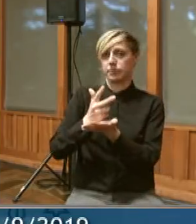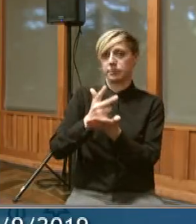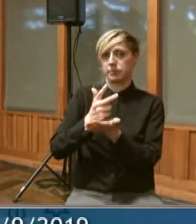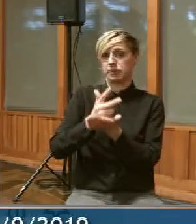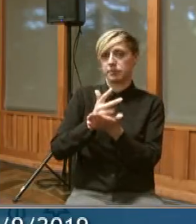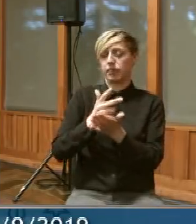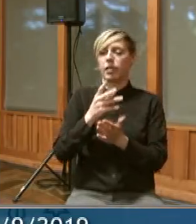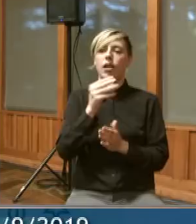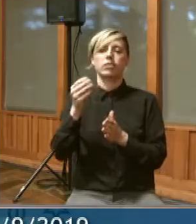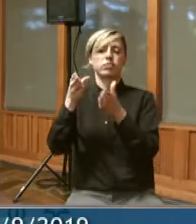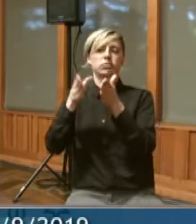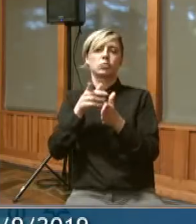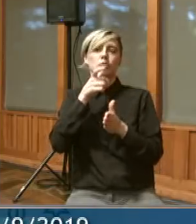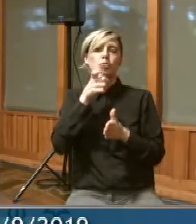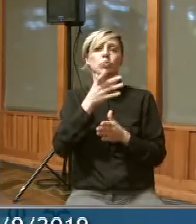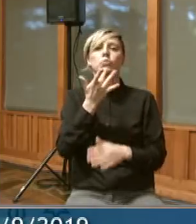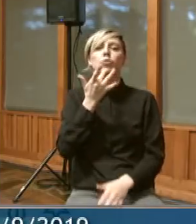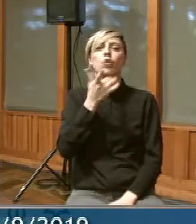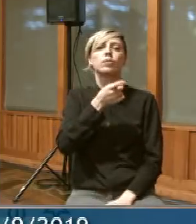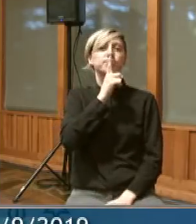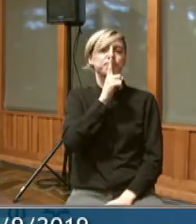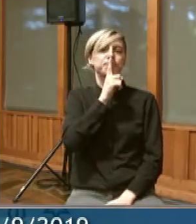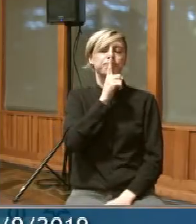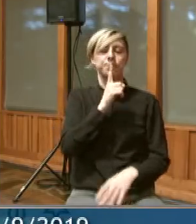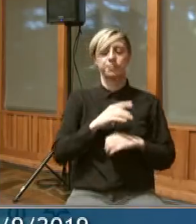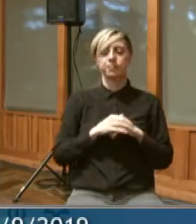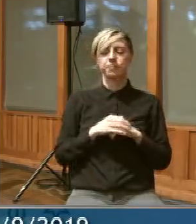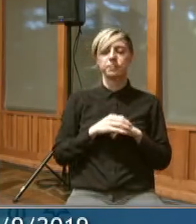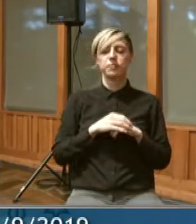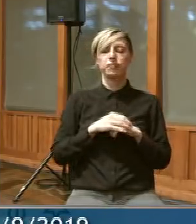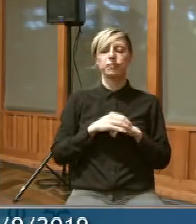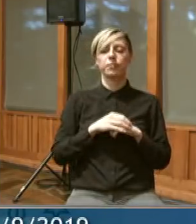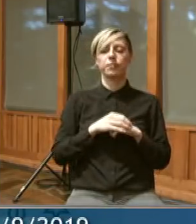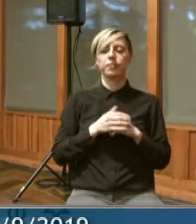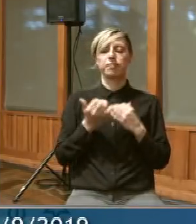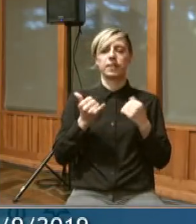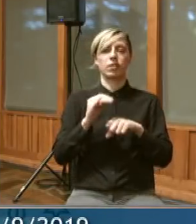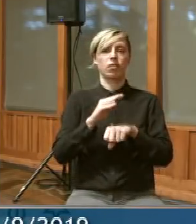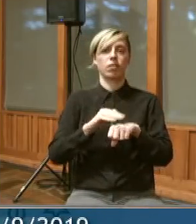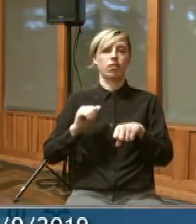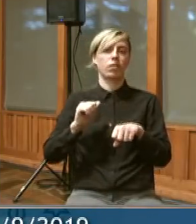AND CULTURE, PUBLIC UTILITIES, HOUSING AND HOMELESS, TRANSPORTATION AND PARKING, AND OTHERS WHO PREFER NOT TO